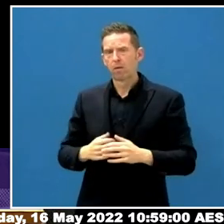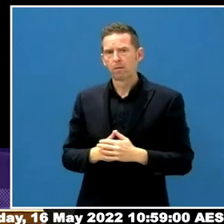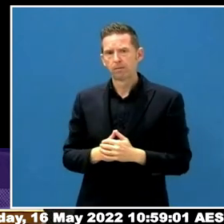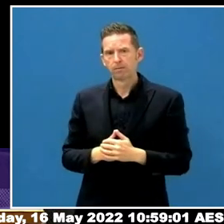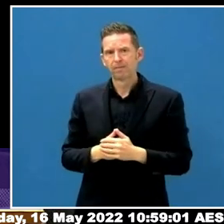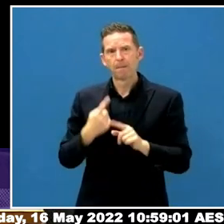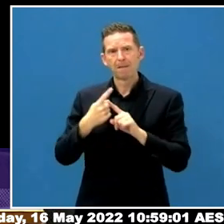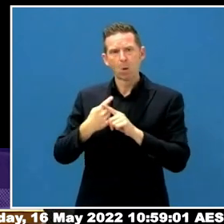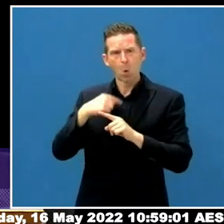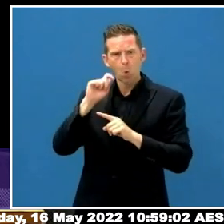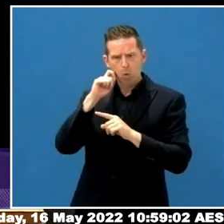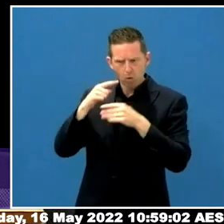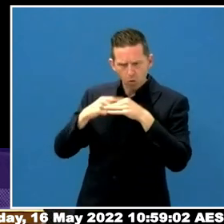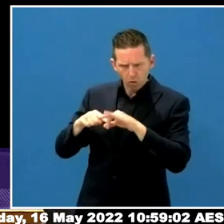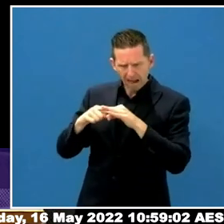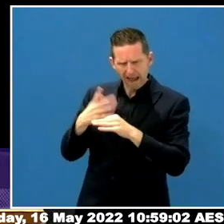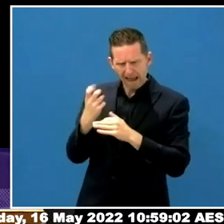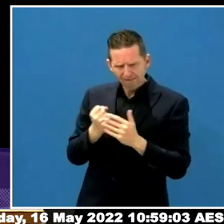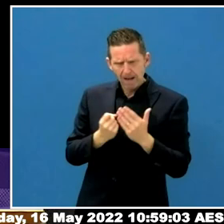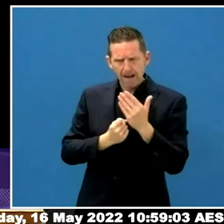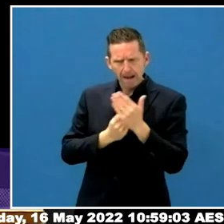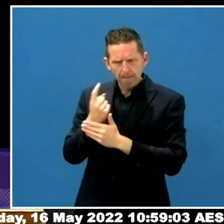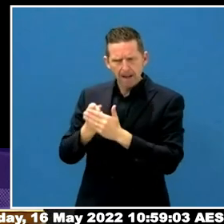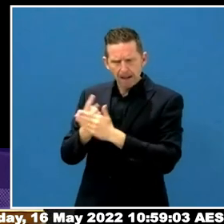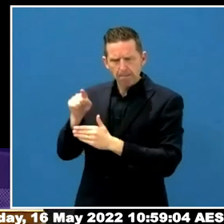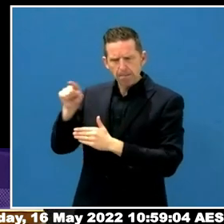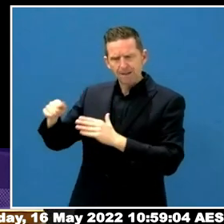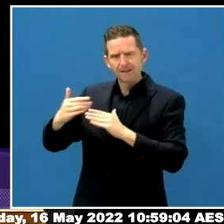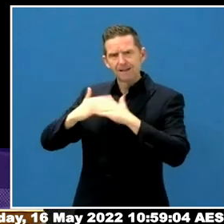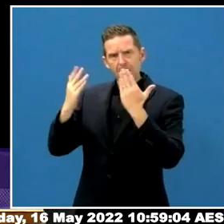the day program and the manner in which they were dealt with by Afford.